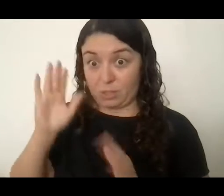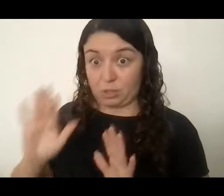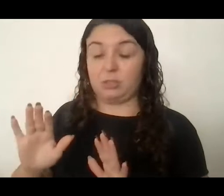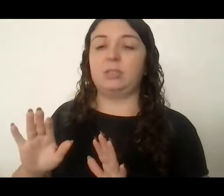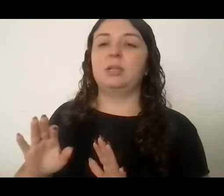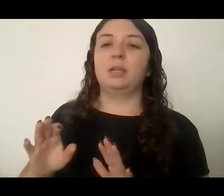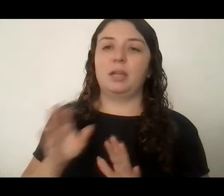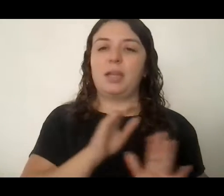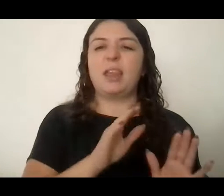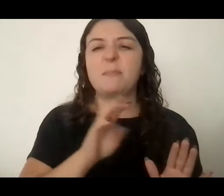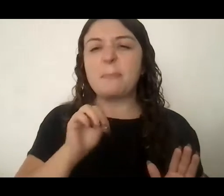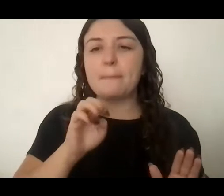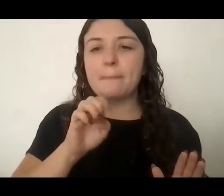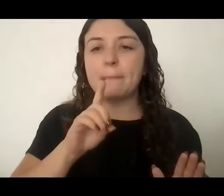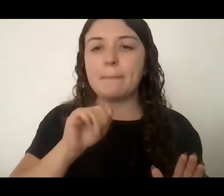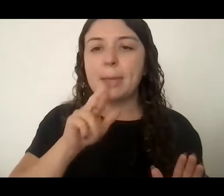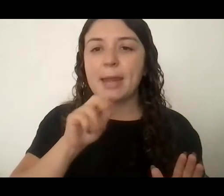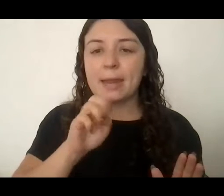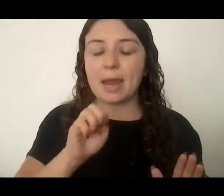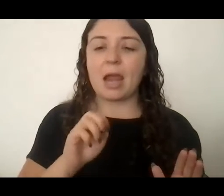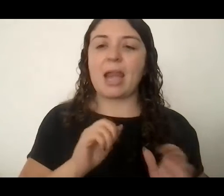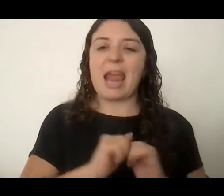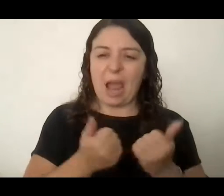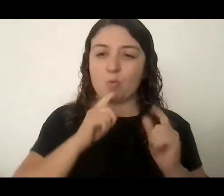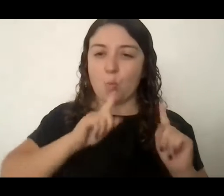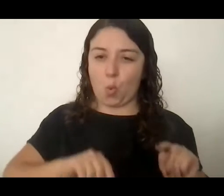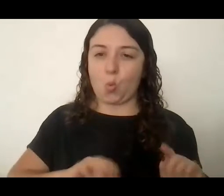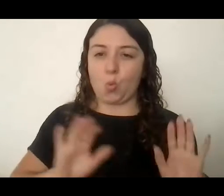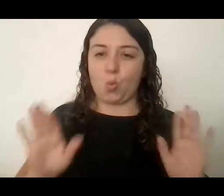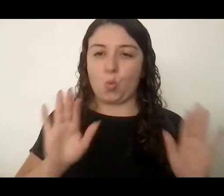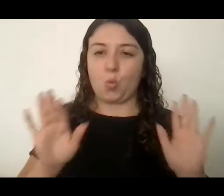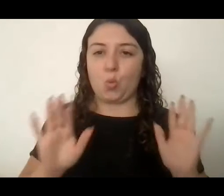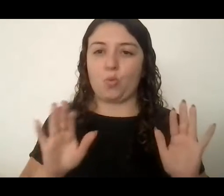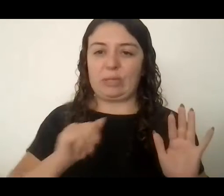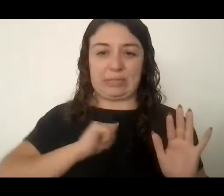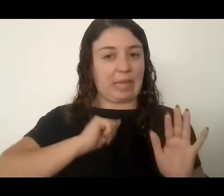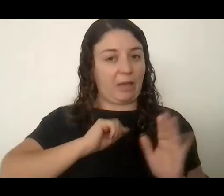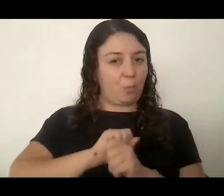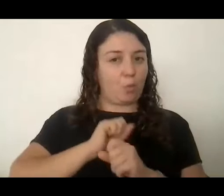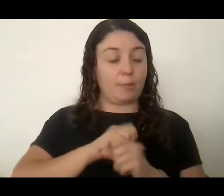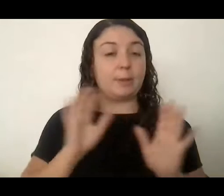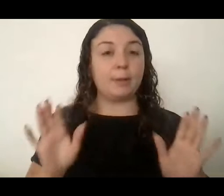the Medicare information and reporting around self employment. What that means is I won't be